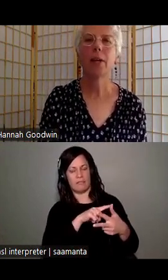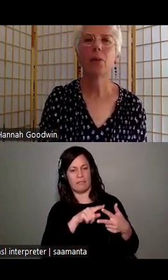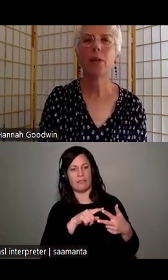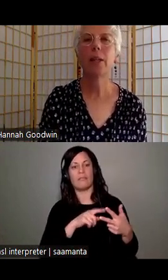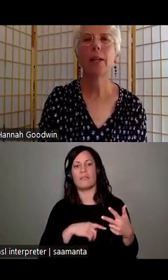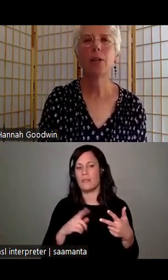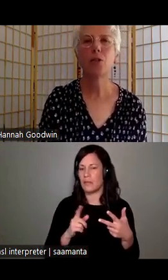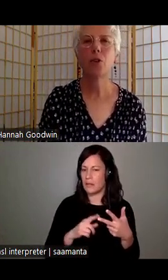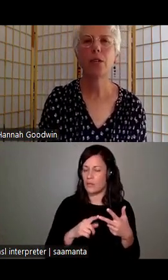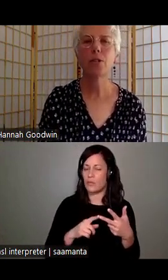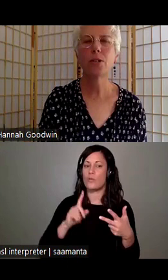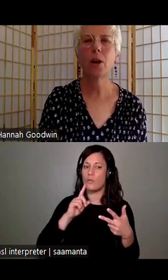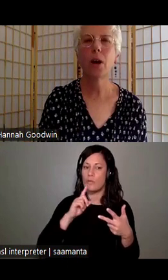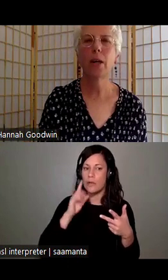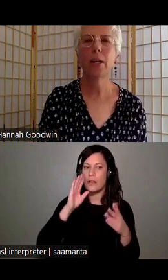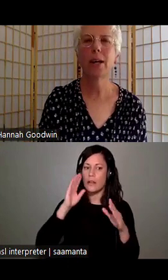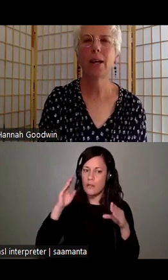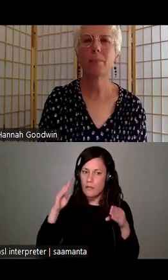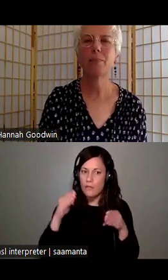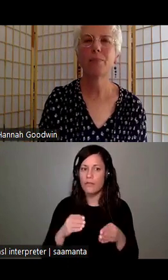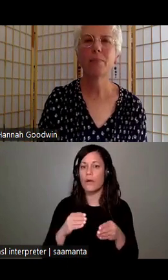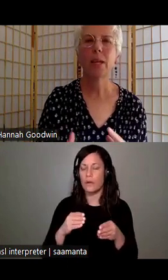and that it really is focused on discussion.